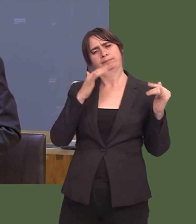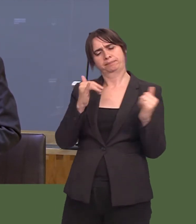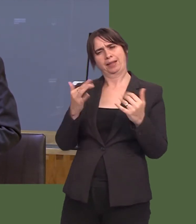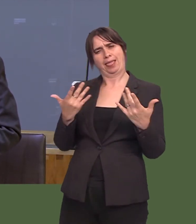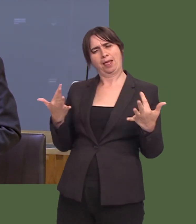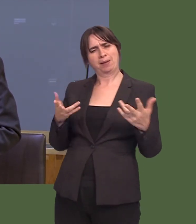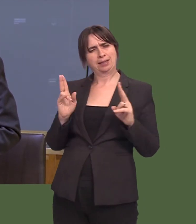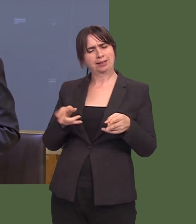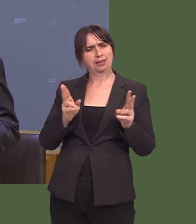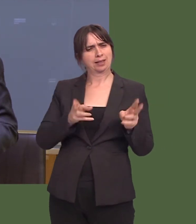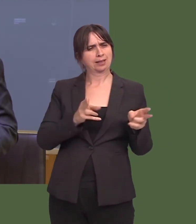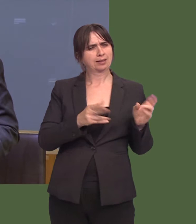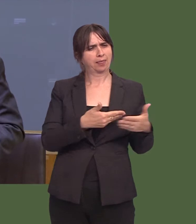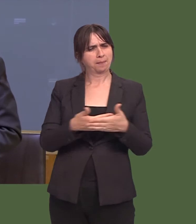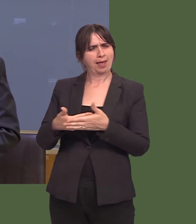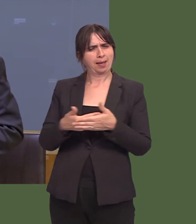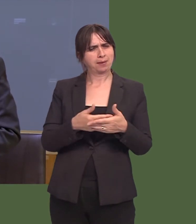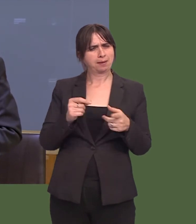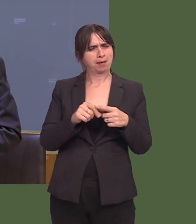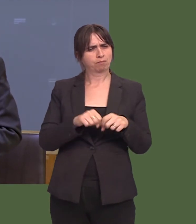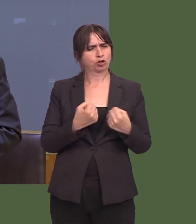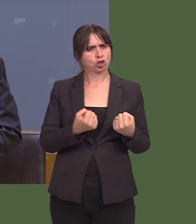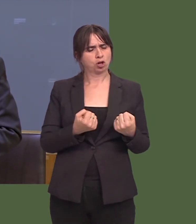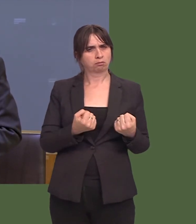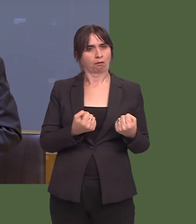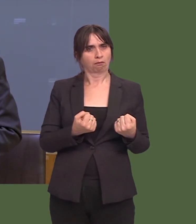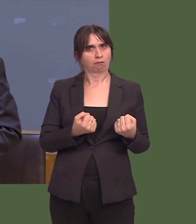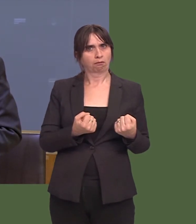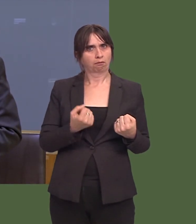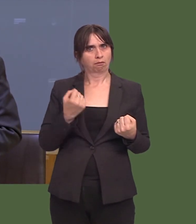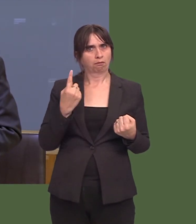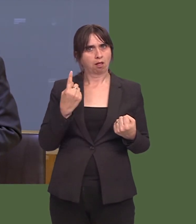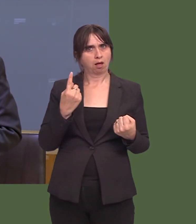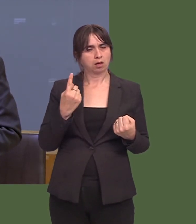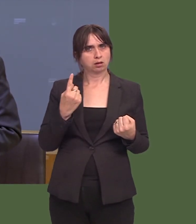babies in Pembrokeshire, and the review shows that the situation has deteriorated since